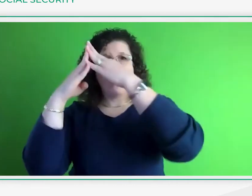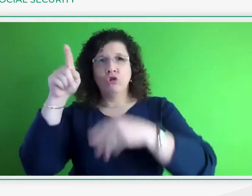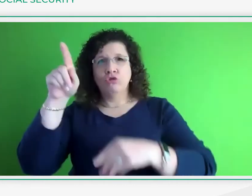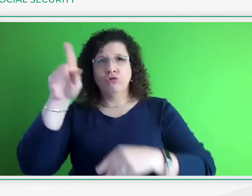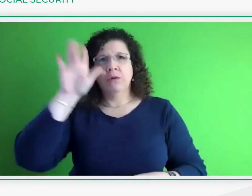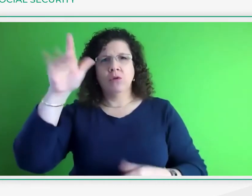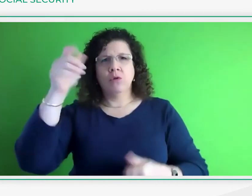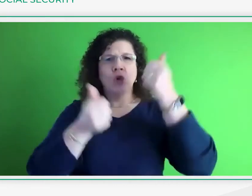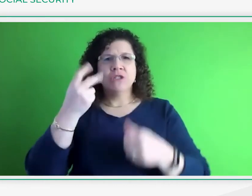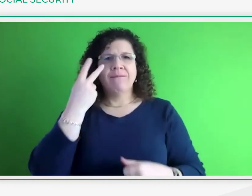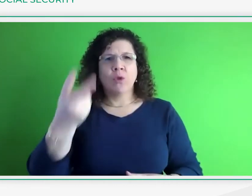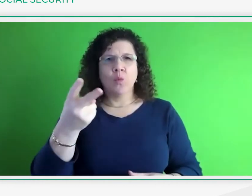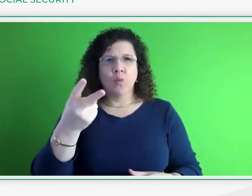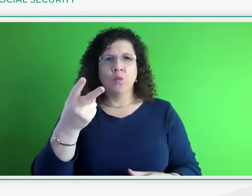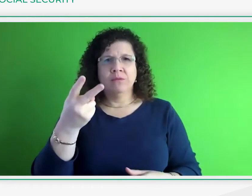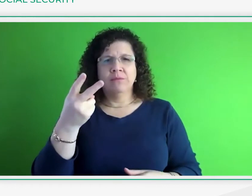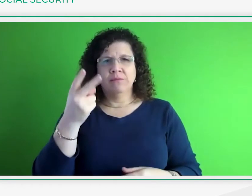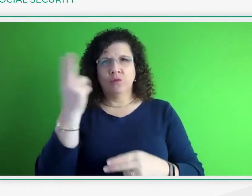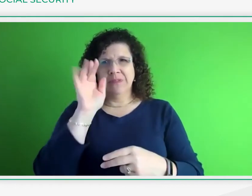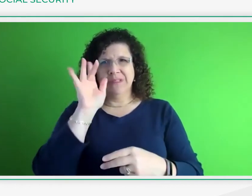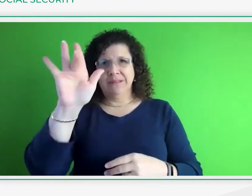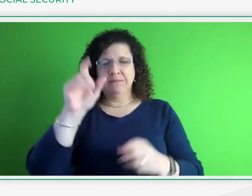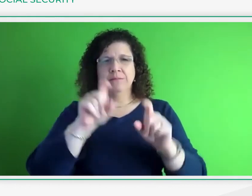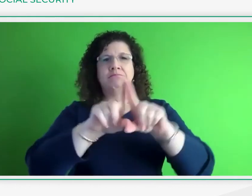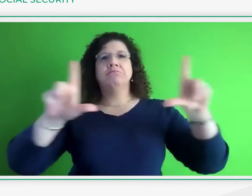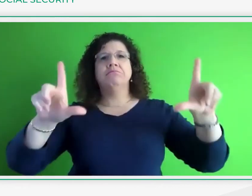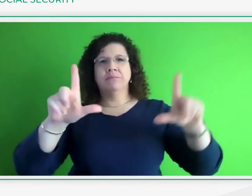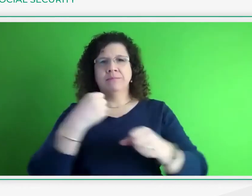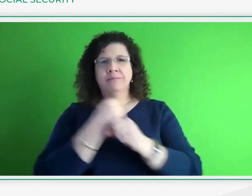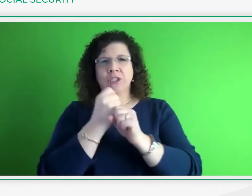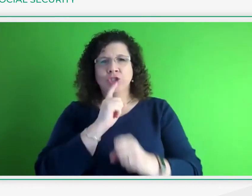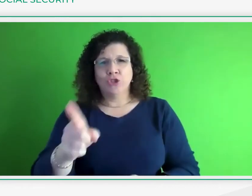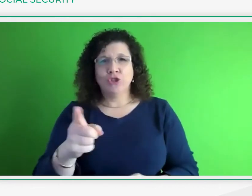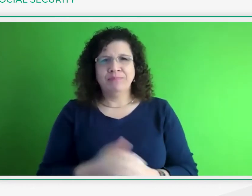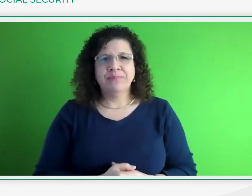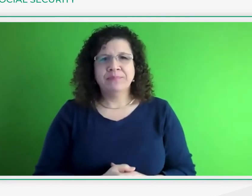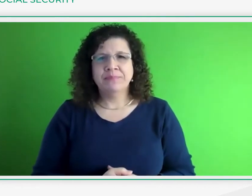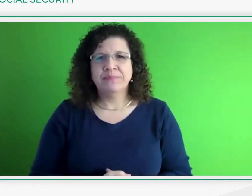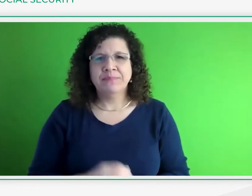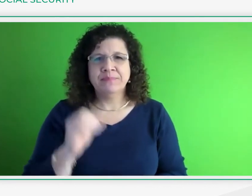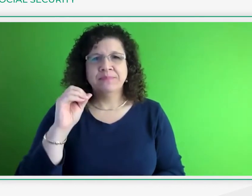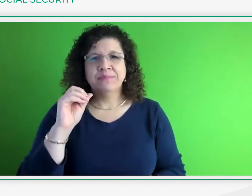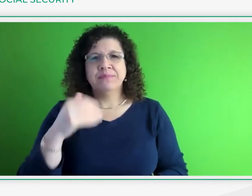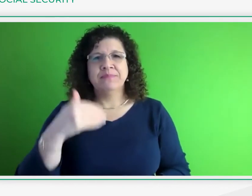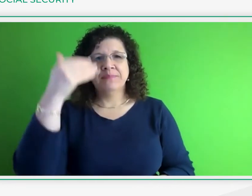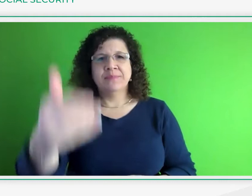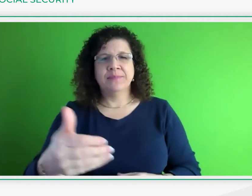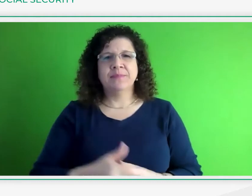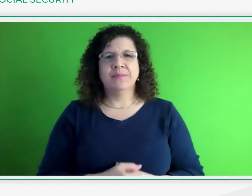You click “view,” and you click on that “gallery view,” to be able to make sure that you're in the right.